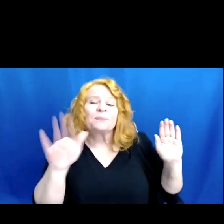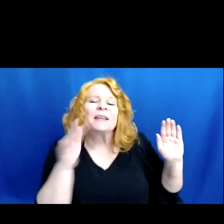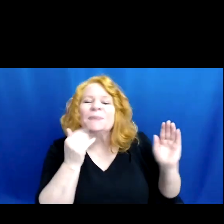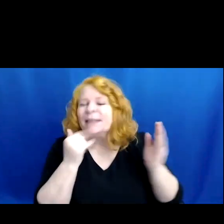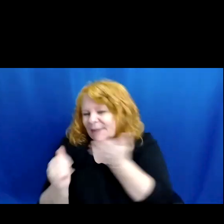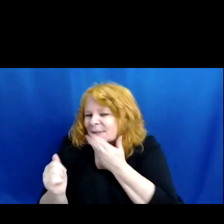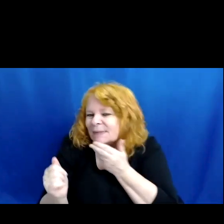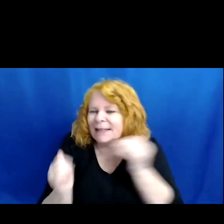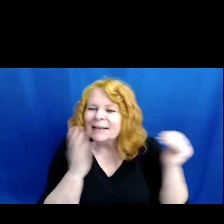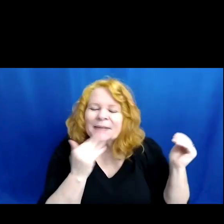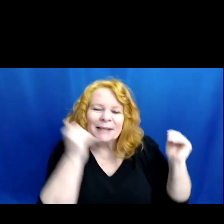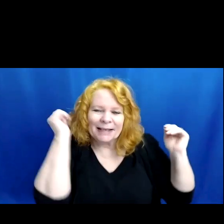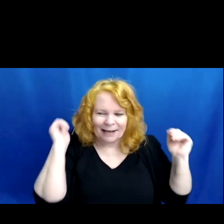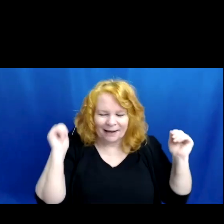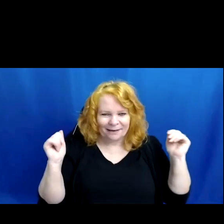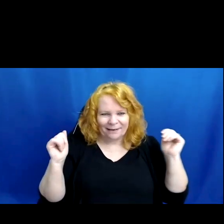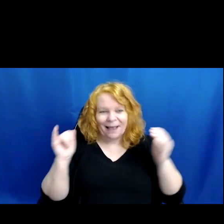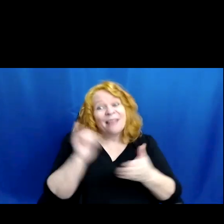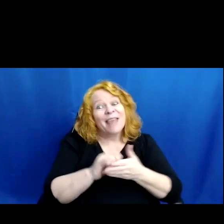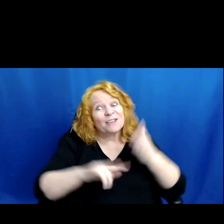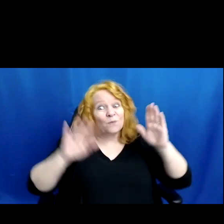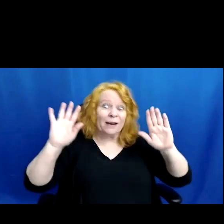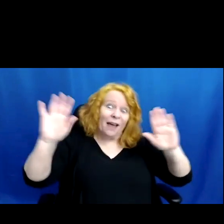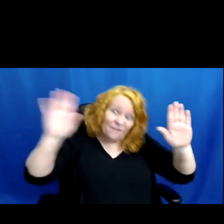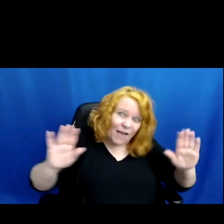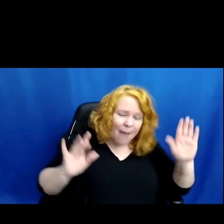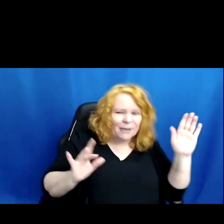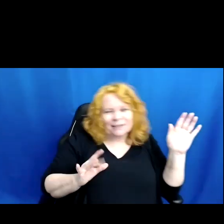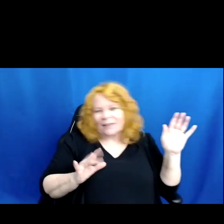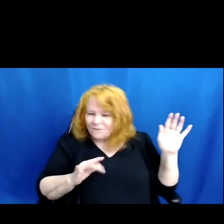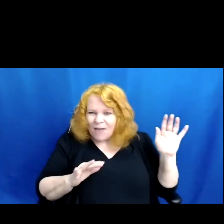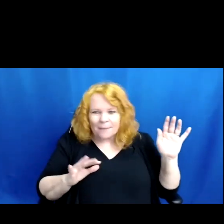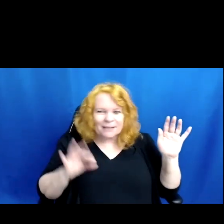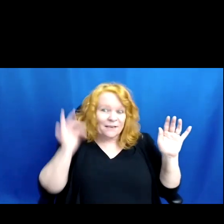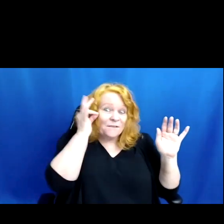Sweety? Sweety. Is what Fabulously Fabulous Fabiano the Frog says.